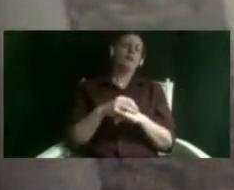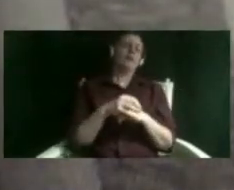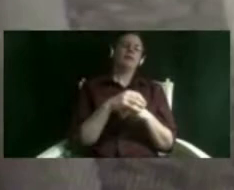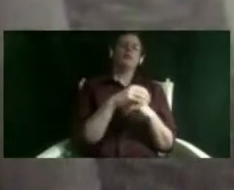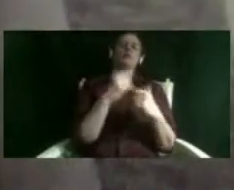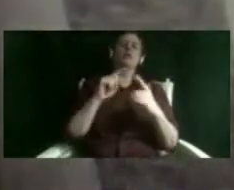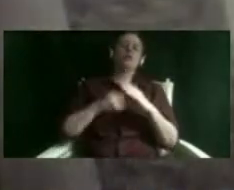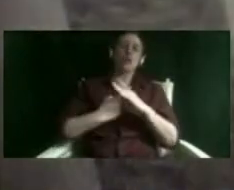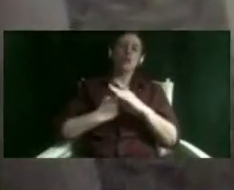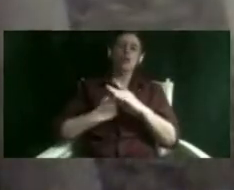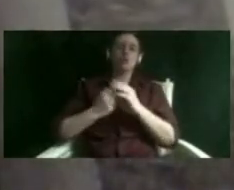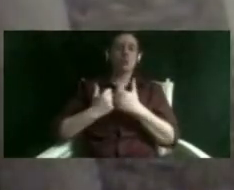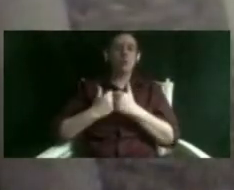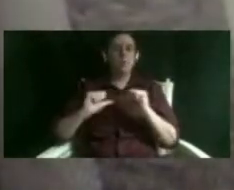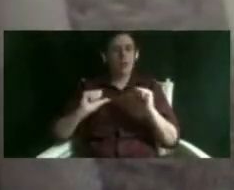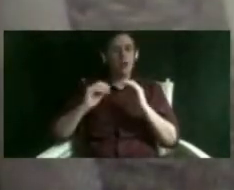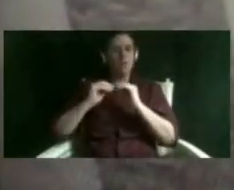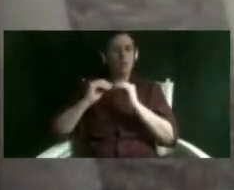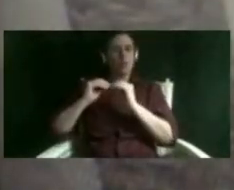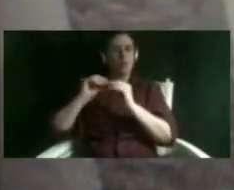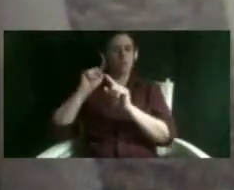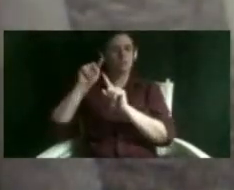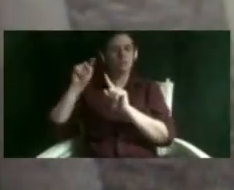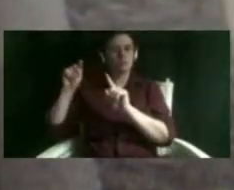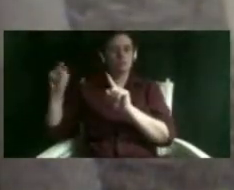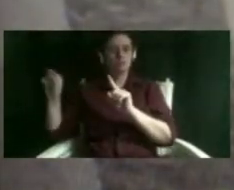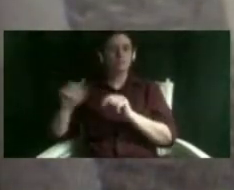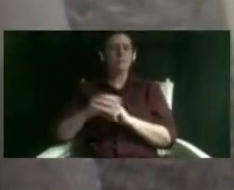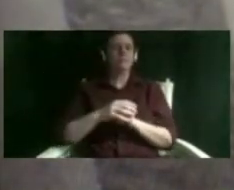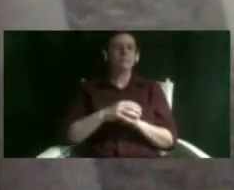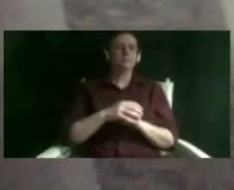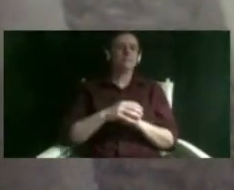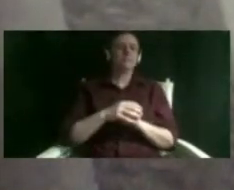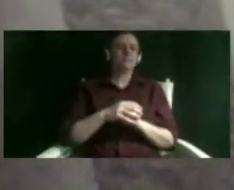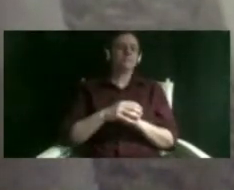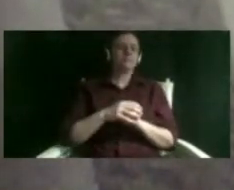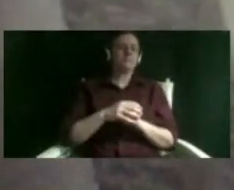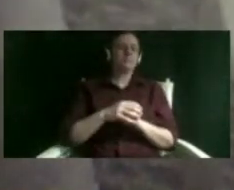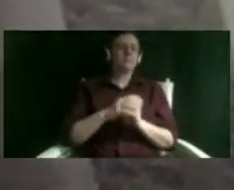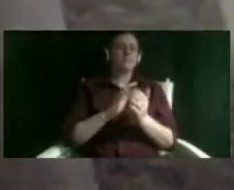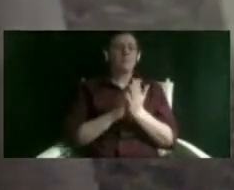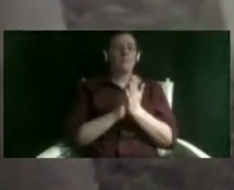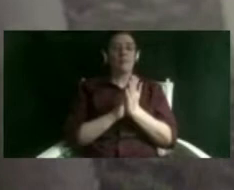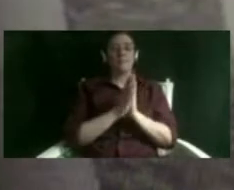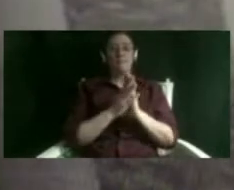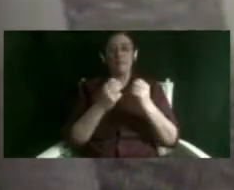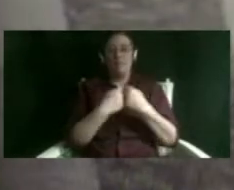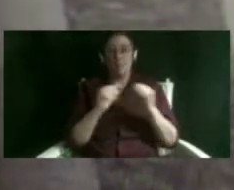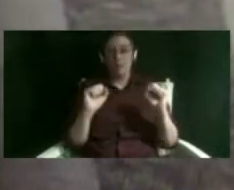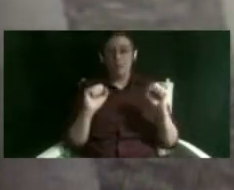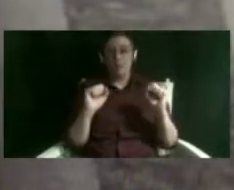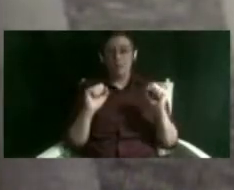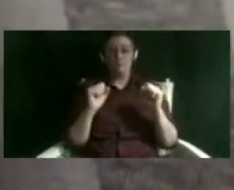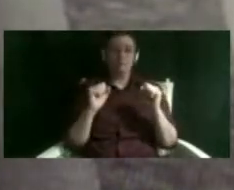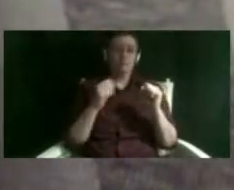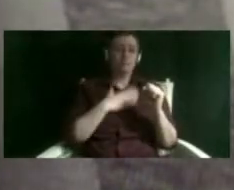in my family structure um i was out my church i was grateful to be part of a inclusive church and